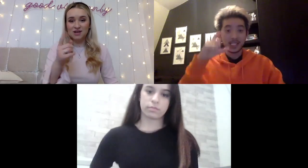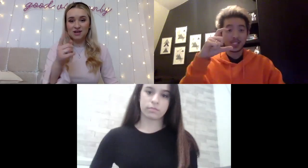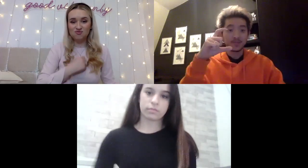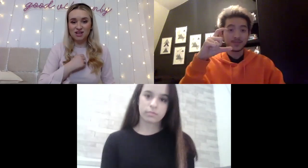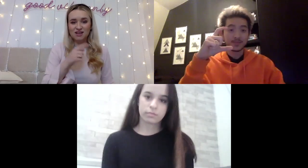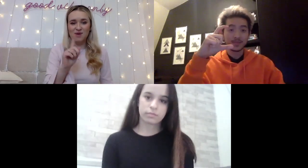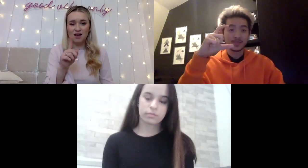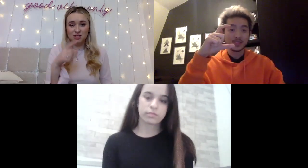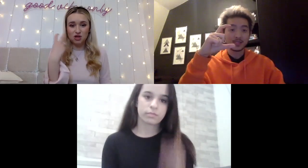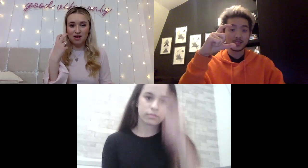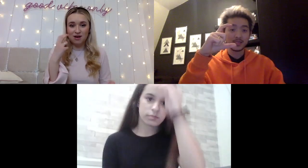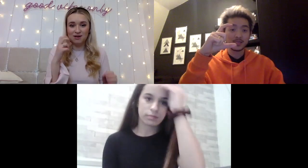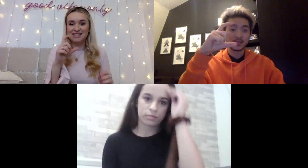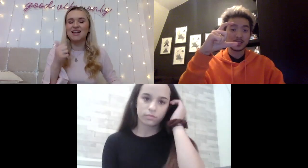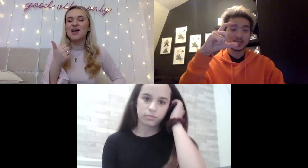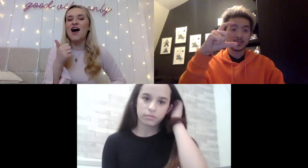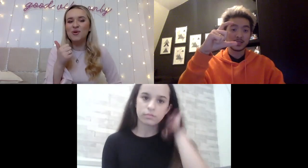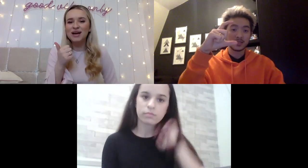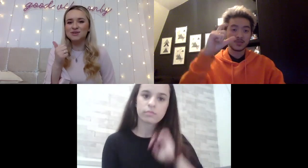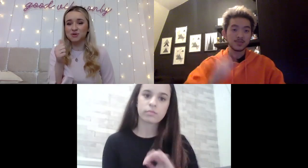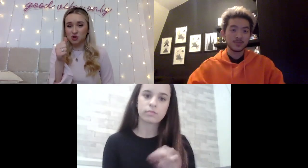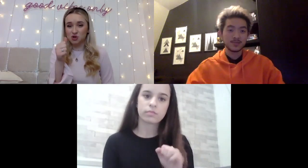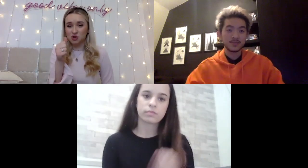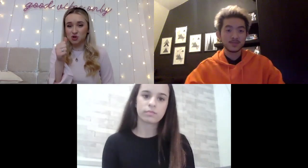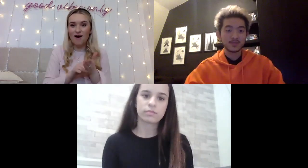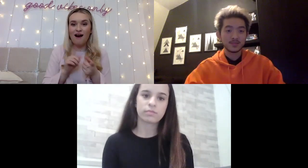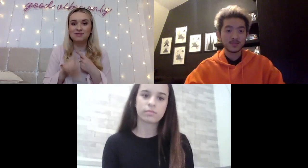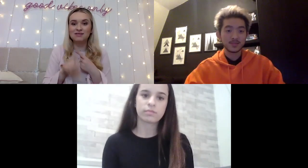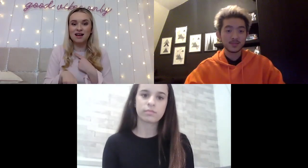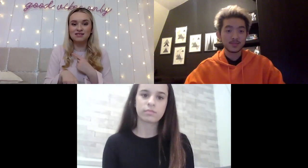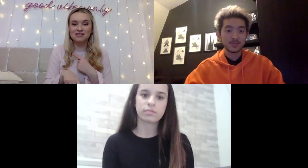Jas: Wait sorry, so did you pick cherry? B: 'C' Jas: Right okay, do you guys know the right answer?